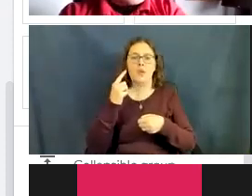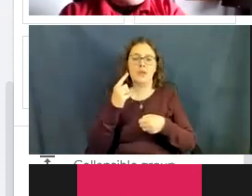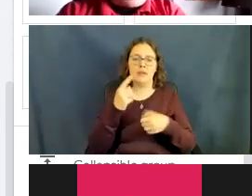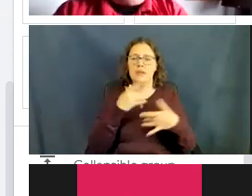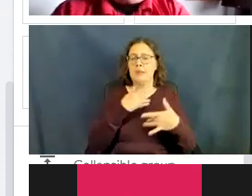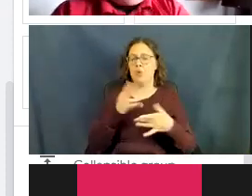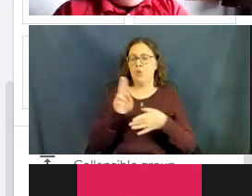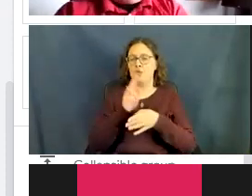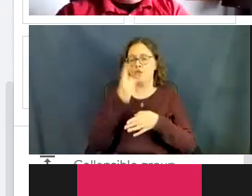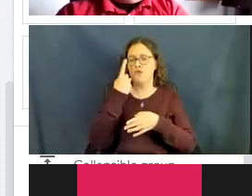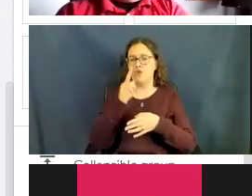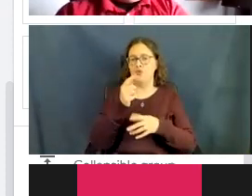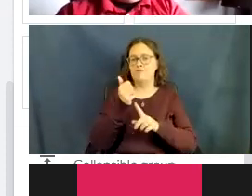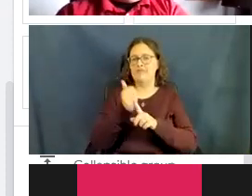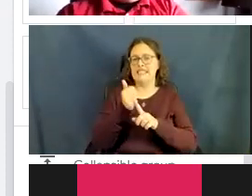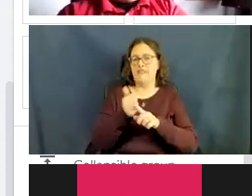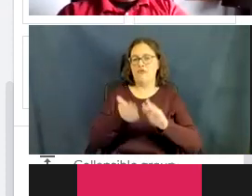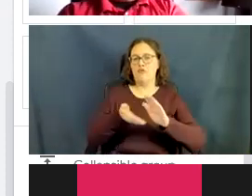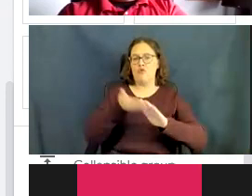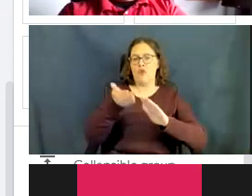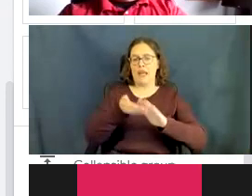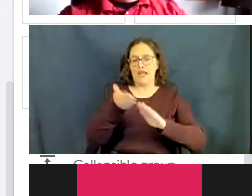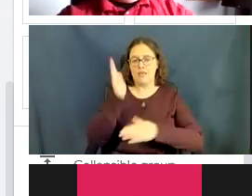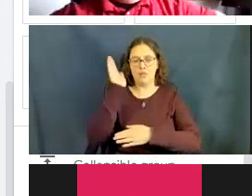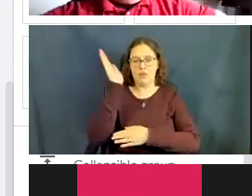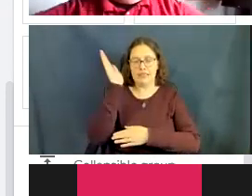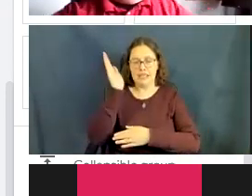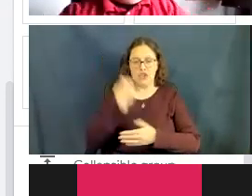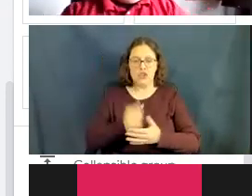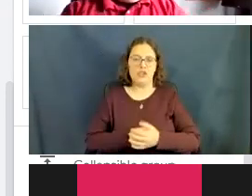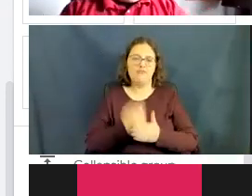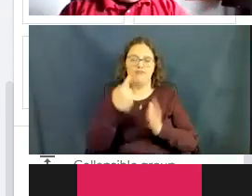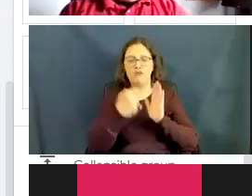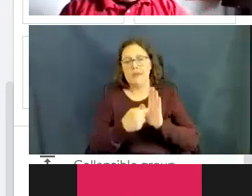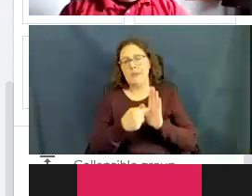student no reference of when you want to pull that up again.